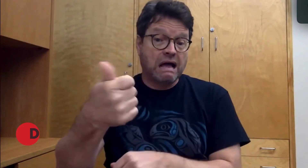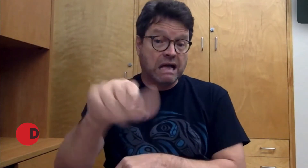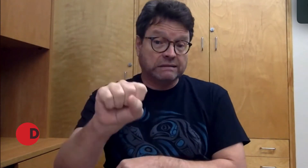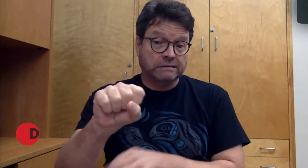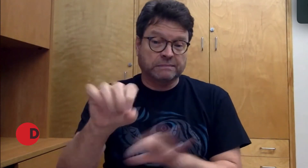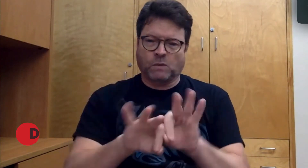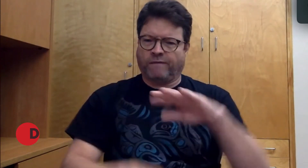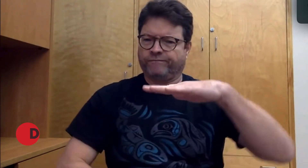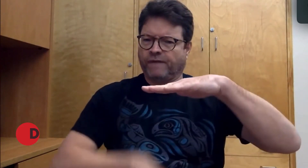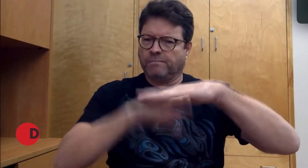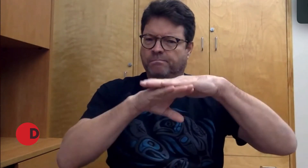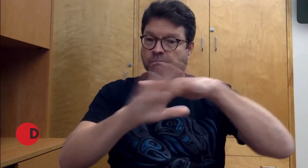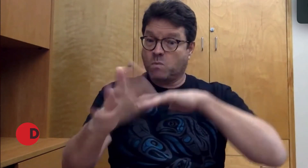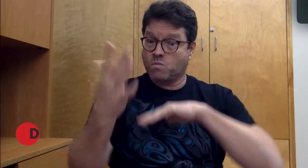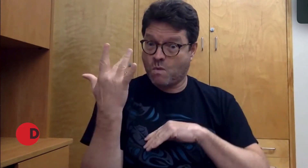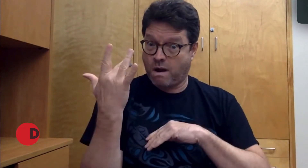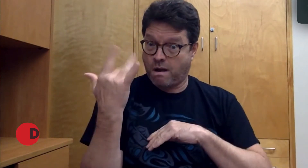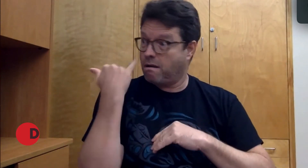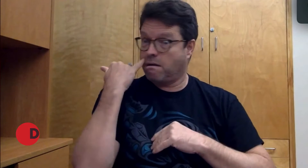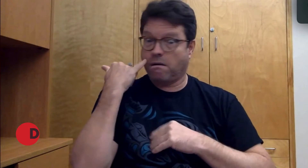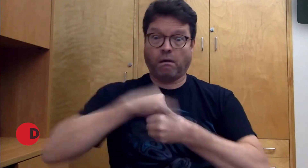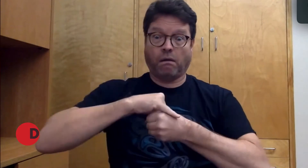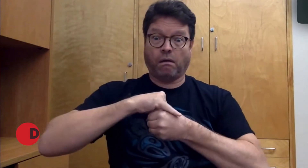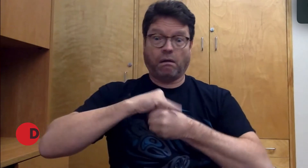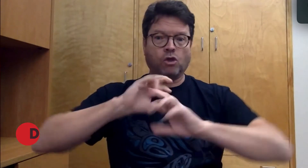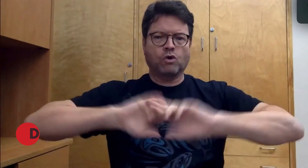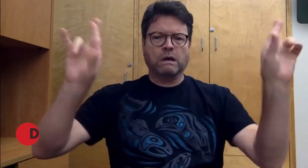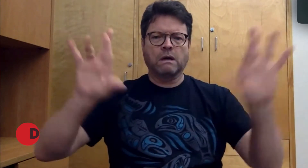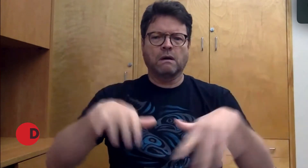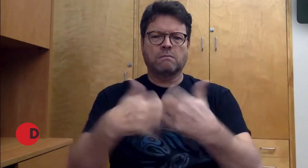Make sure your gas tank is filled up because if you're trapped in one area,